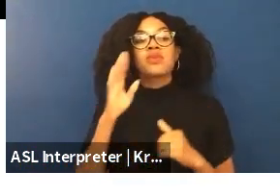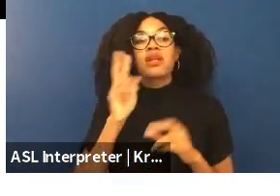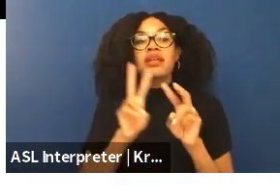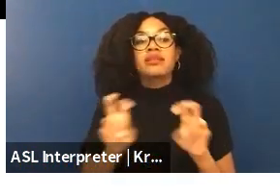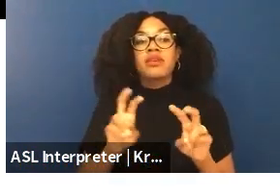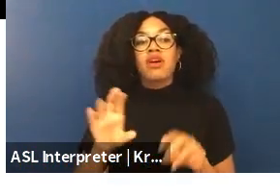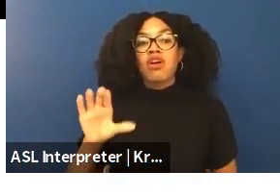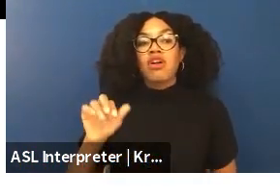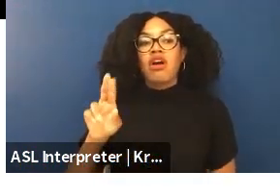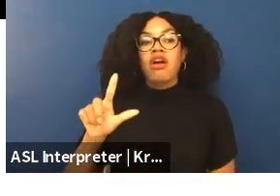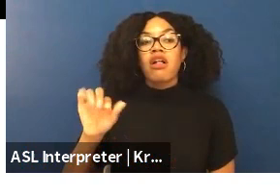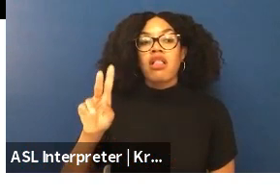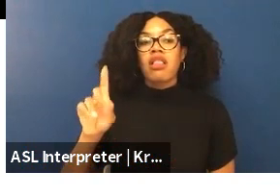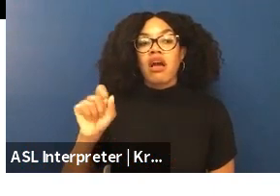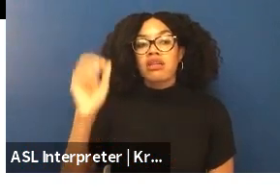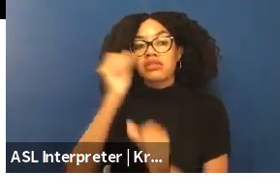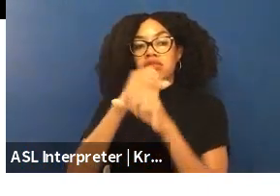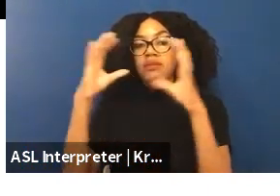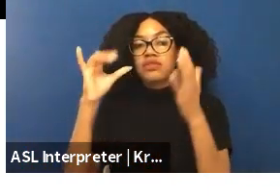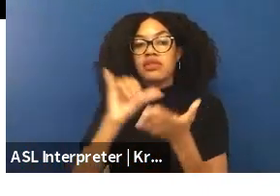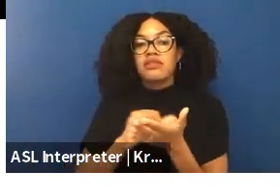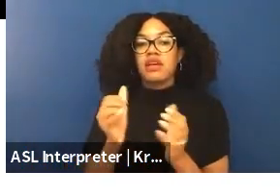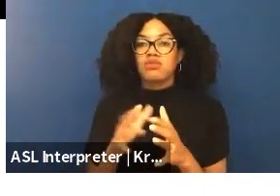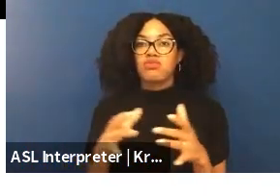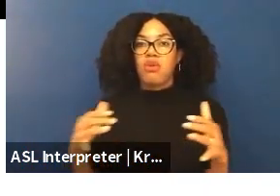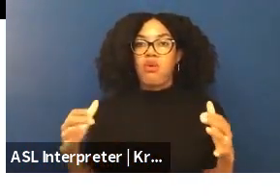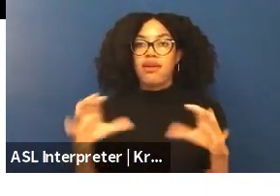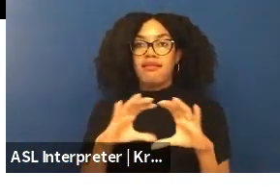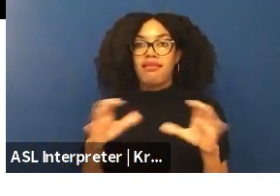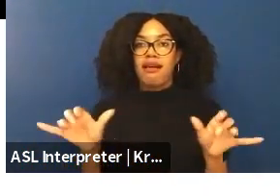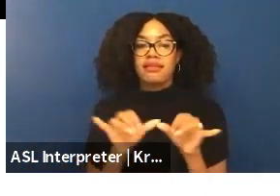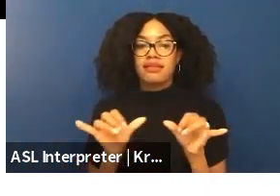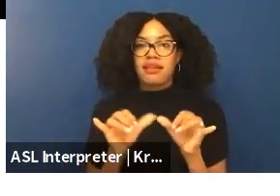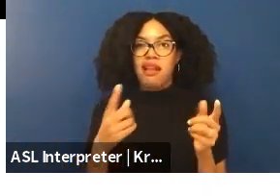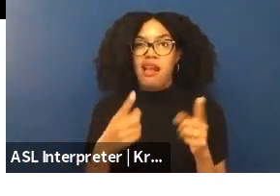sizes and the increase in teaching load taking place at many universities means that faculty,